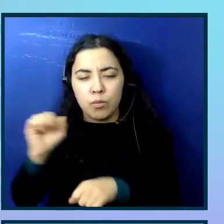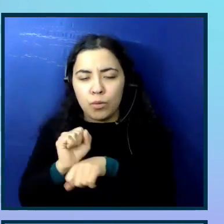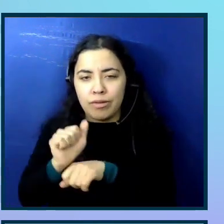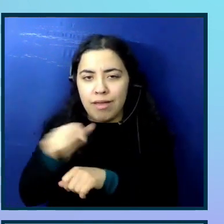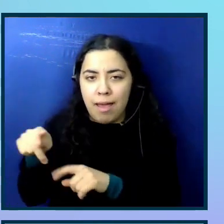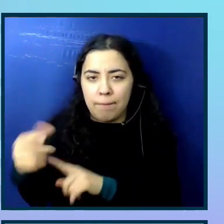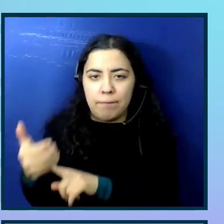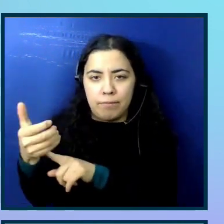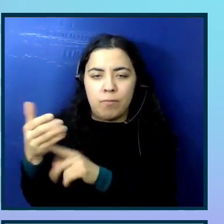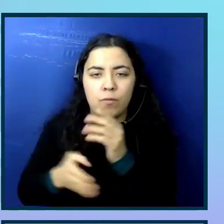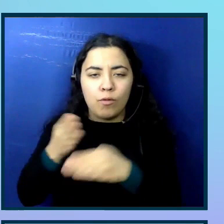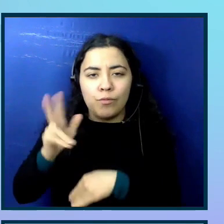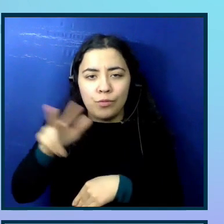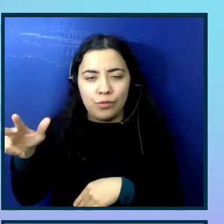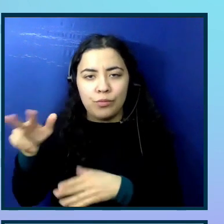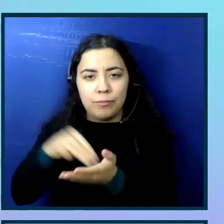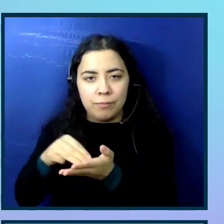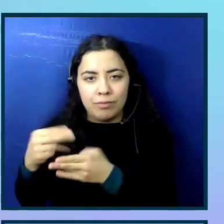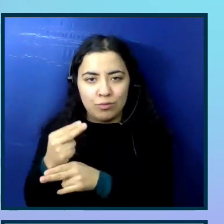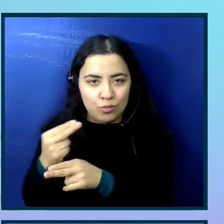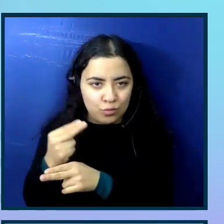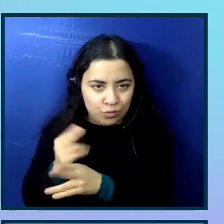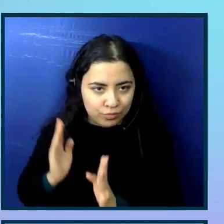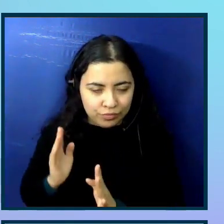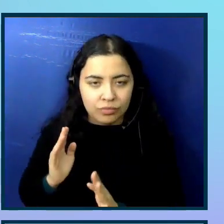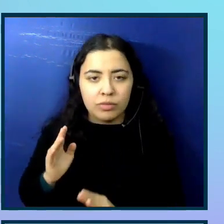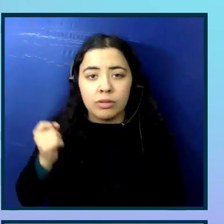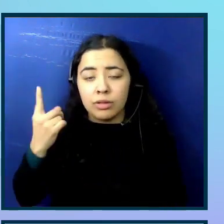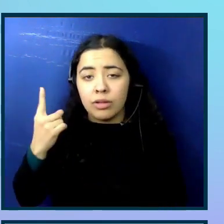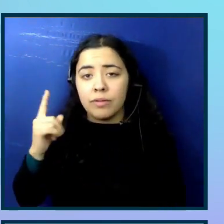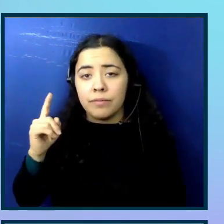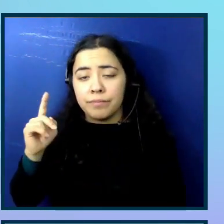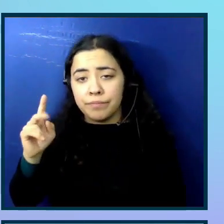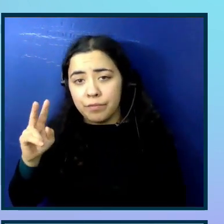that has over 33 million users. Verizon though has hundreds of designers,